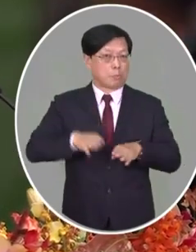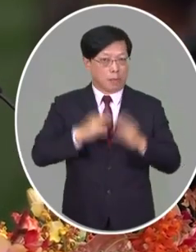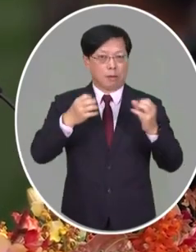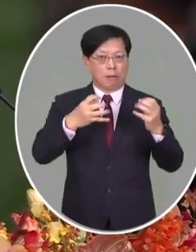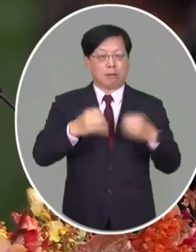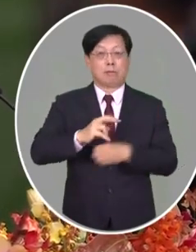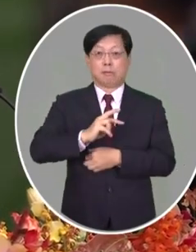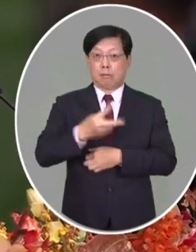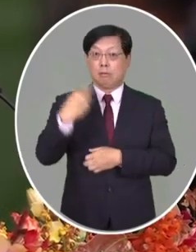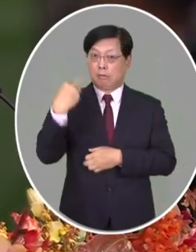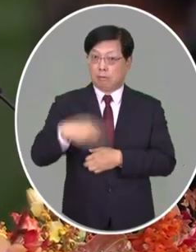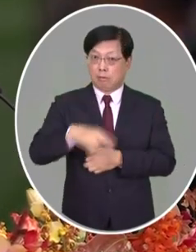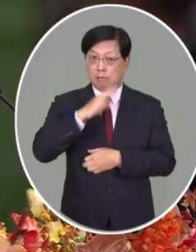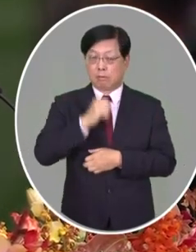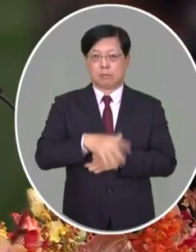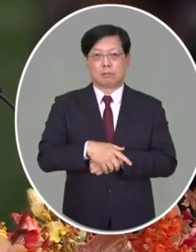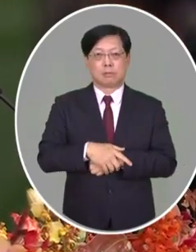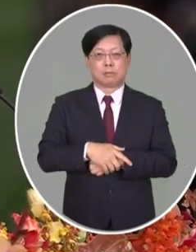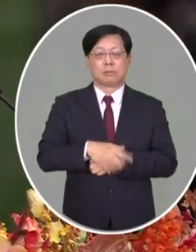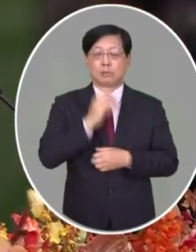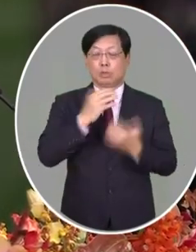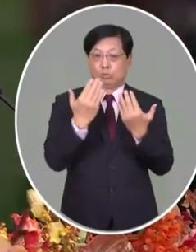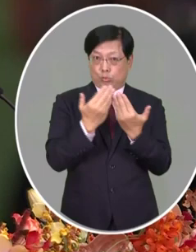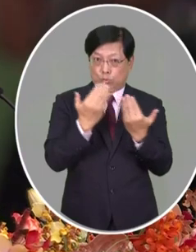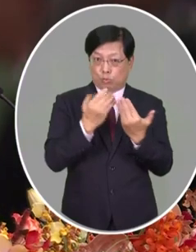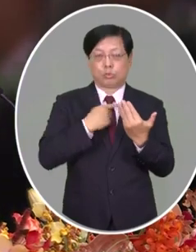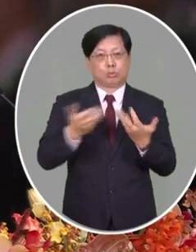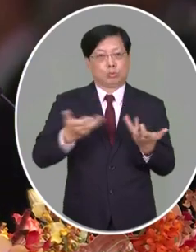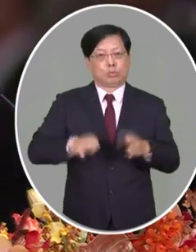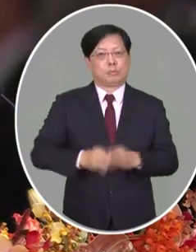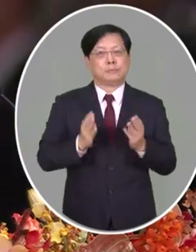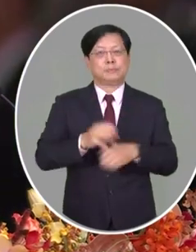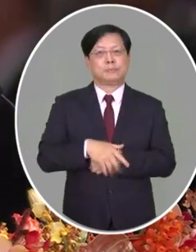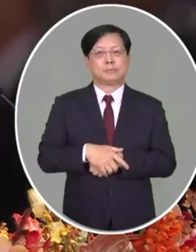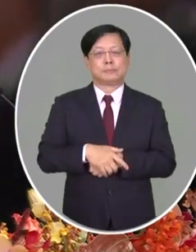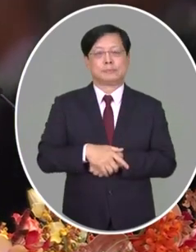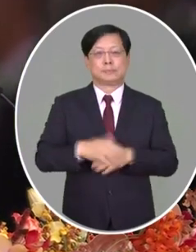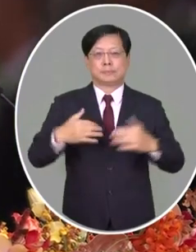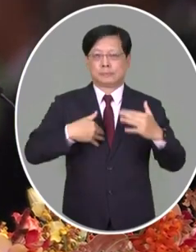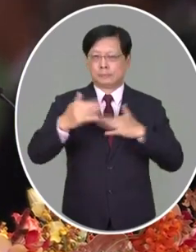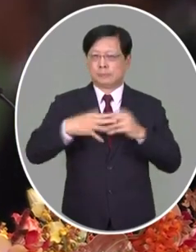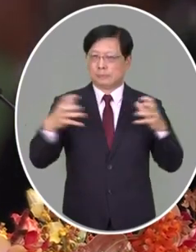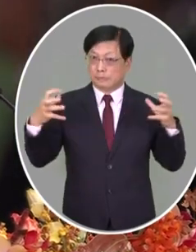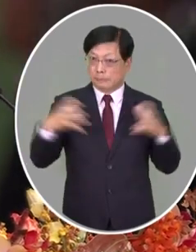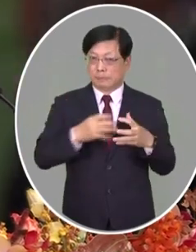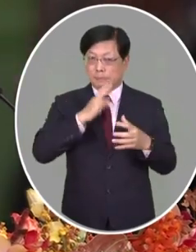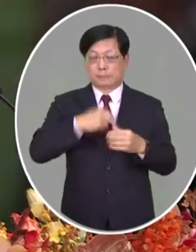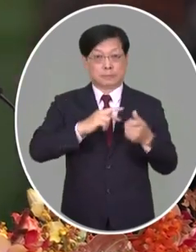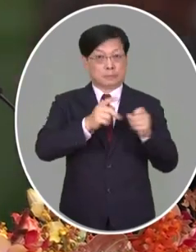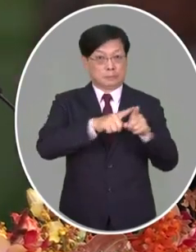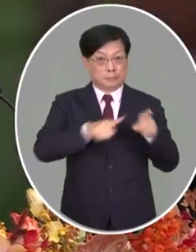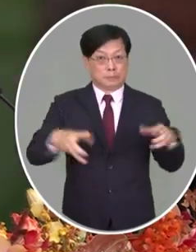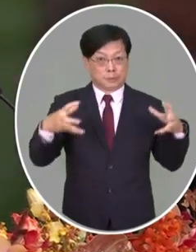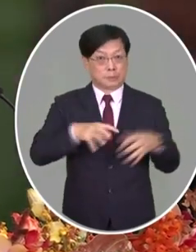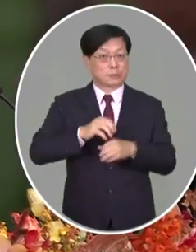and allowing students to come to Taiwan to study together to pursue peace and common prosperity.